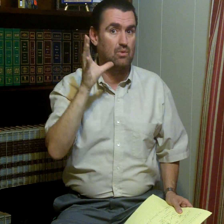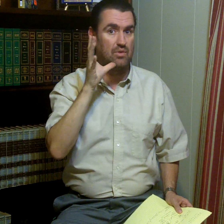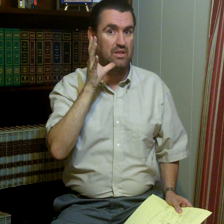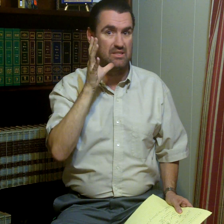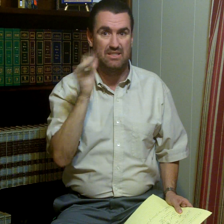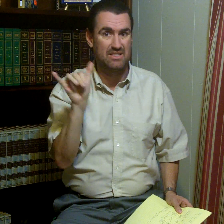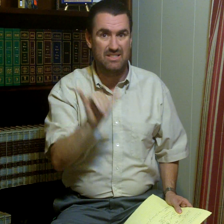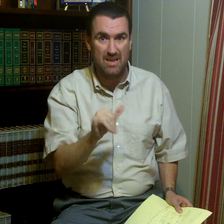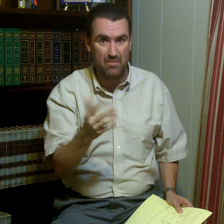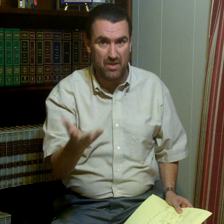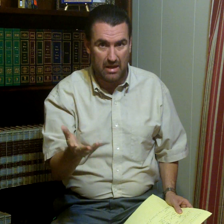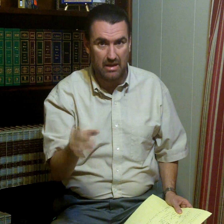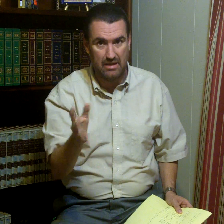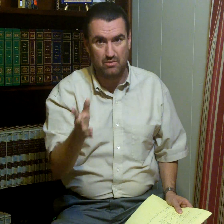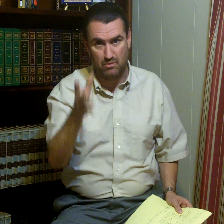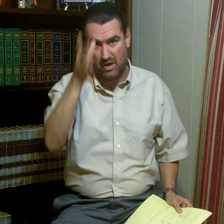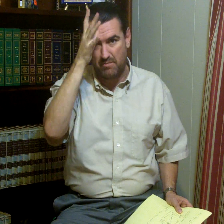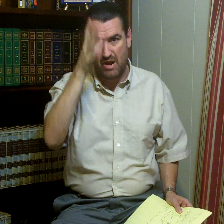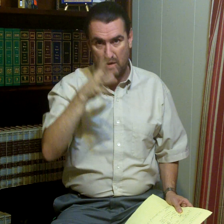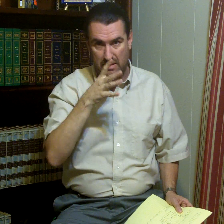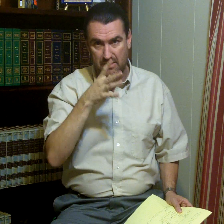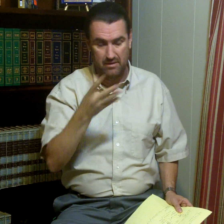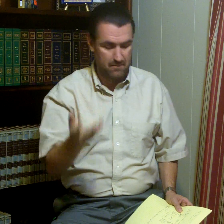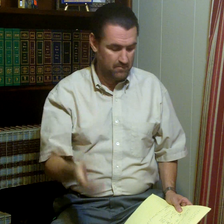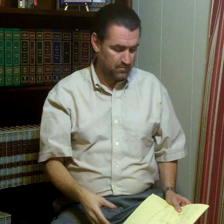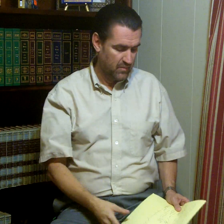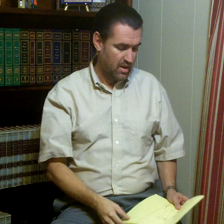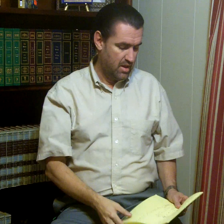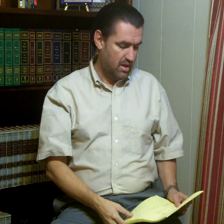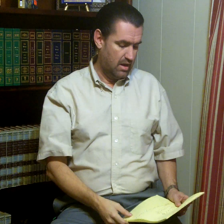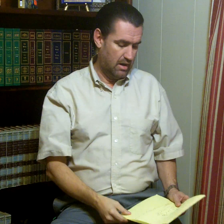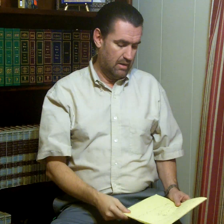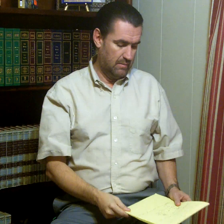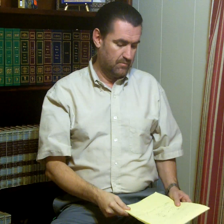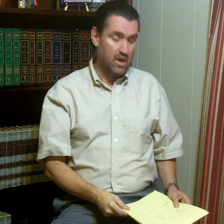or this it's the same thing as the parent.